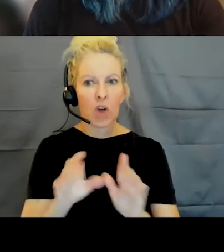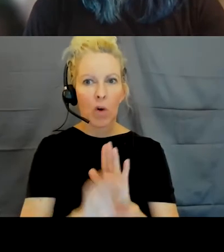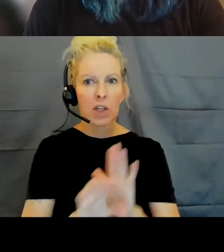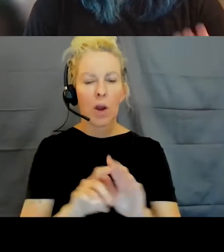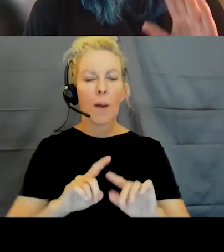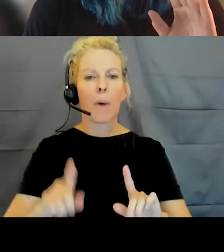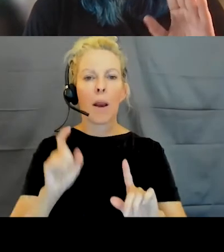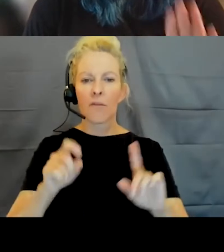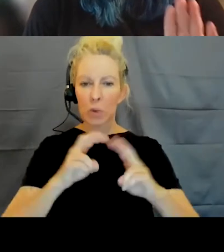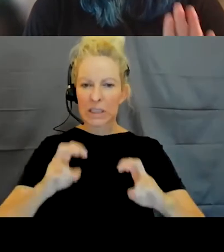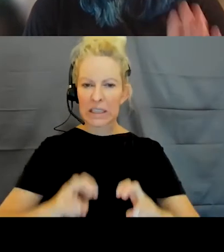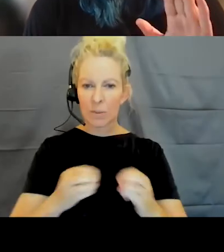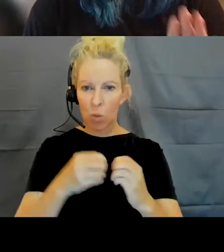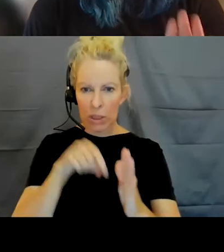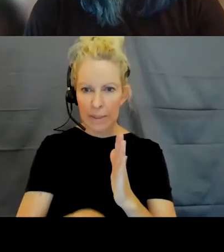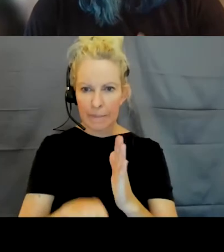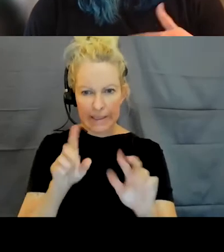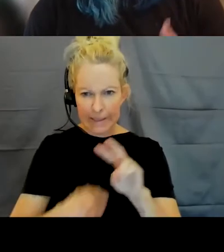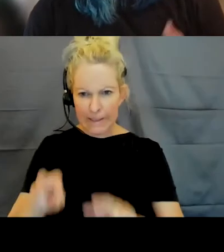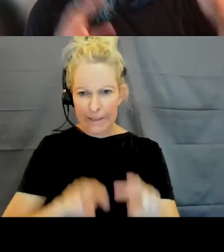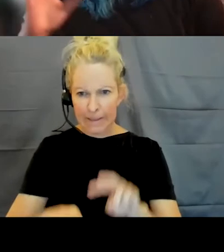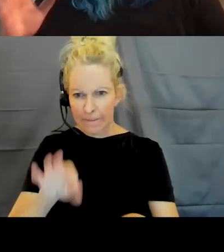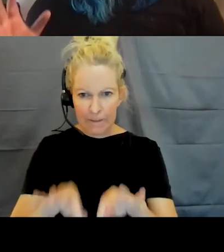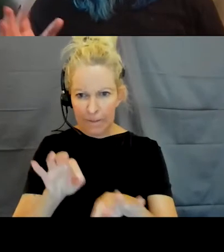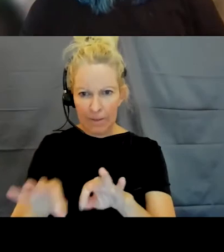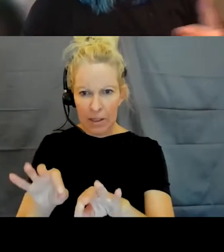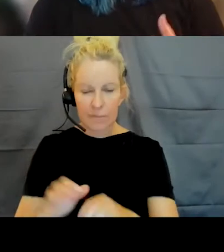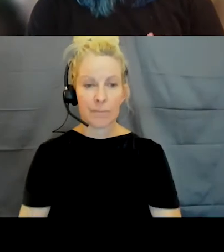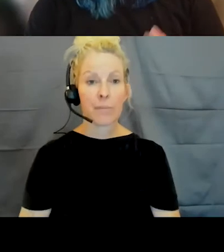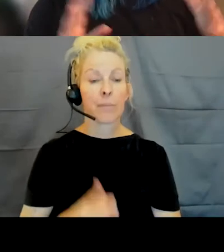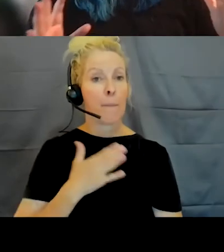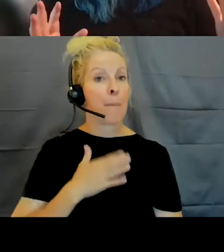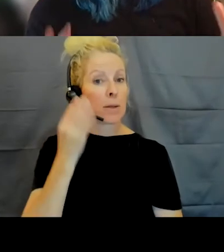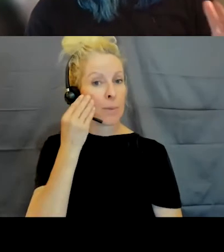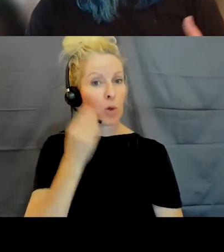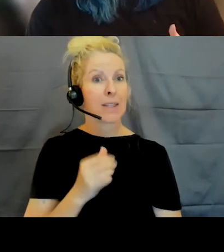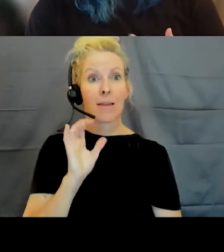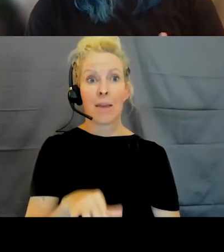little further in. I can tell you from experience that this accessibility panel is so helpful with